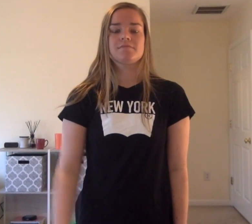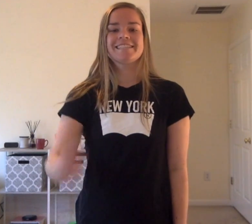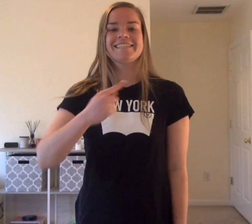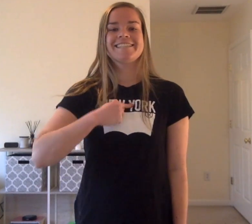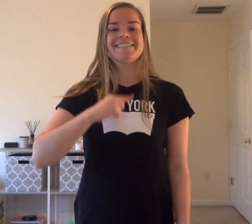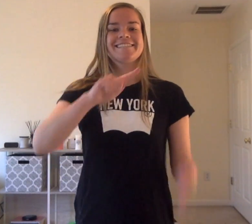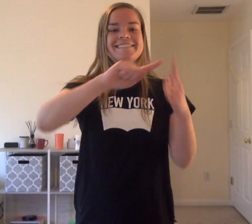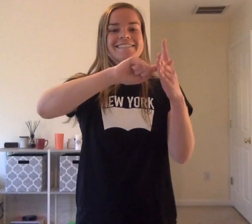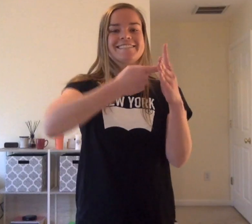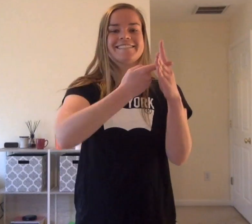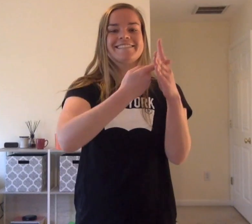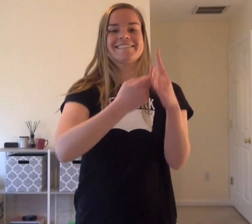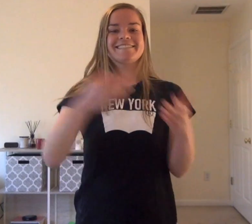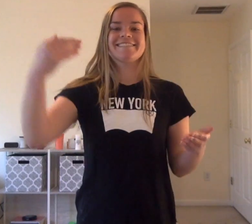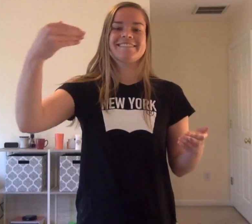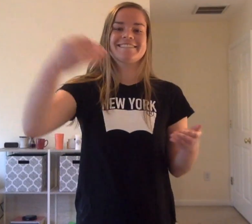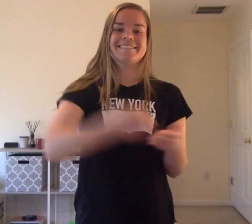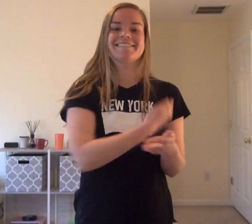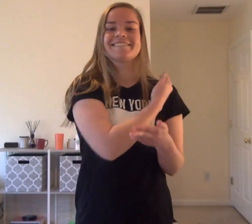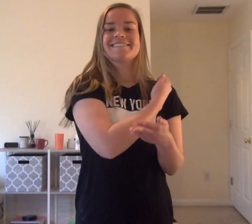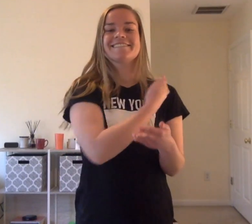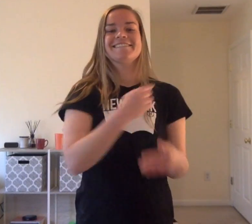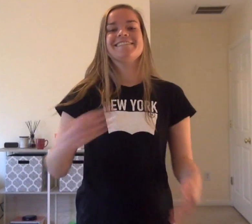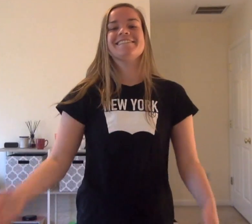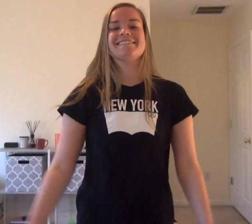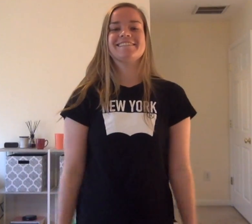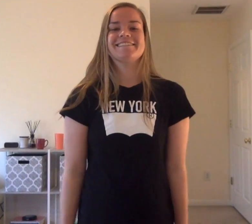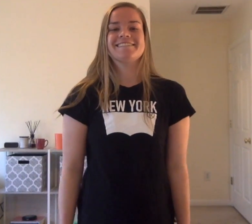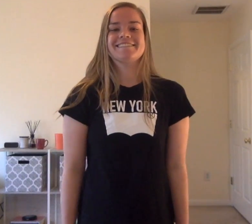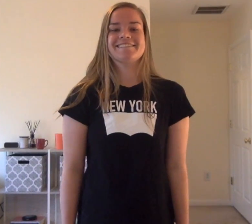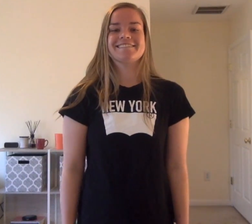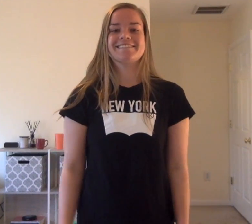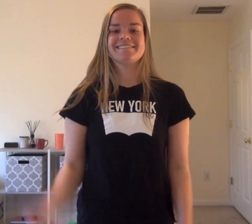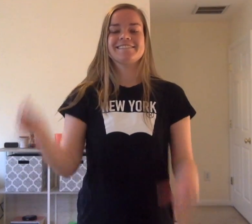I'll make a brand new start of it